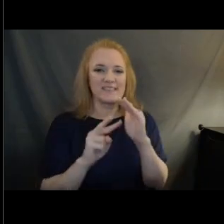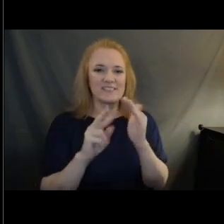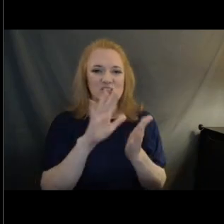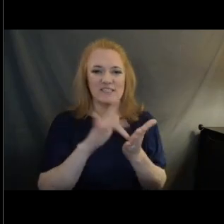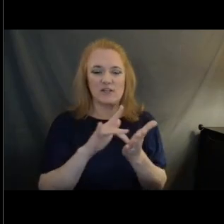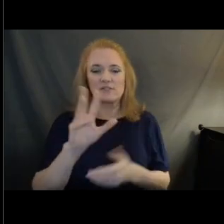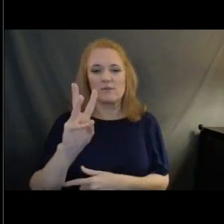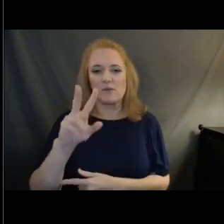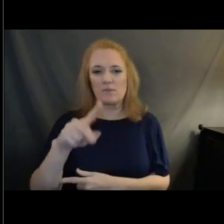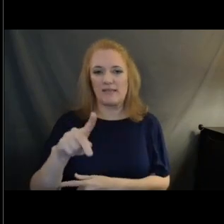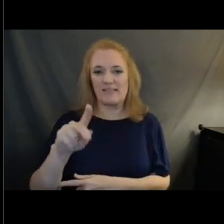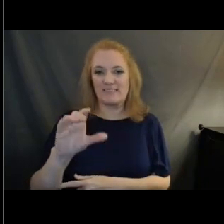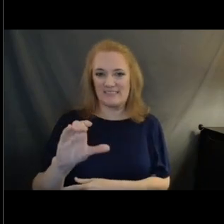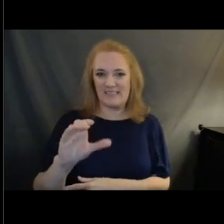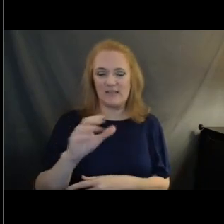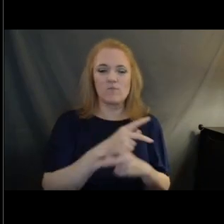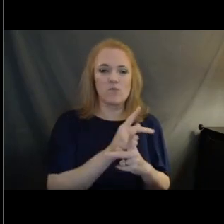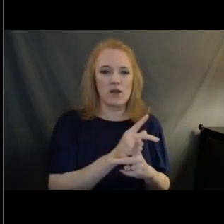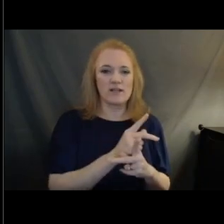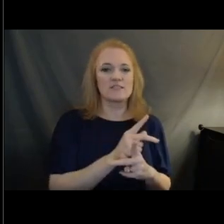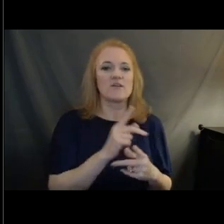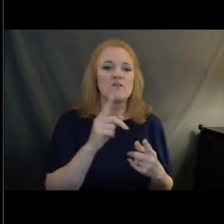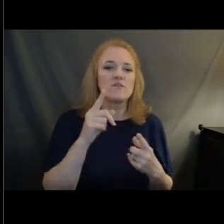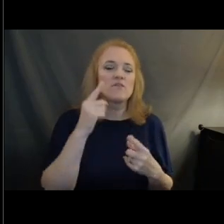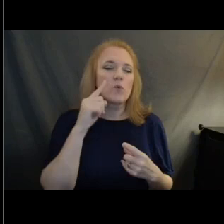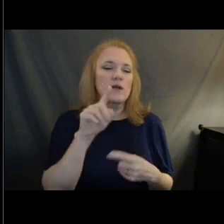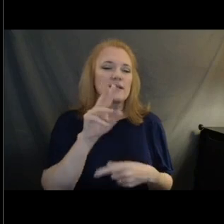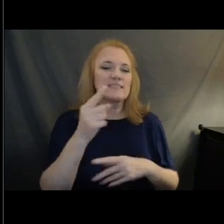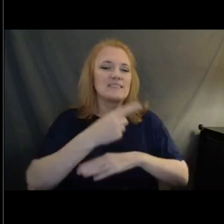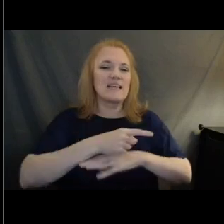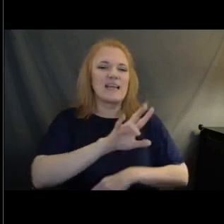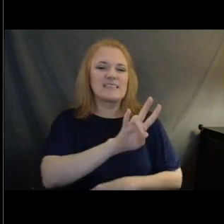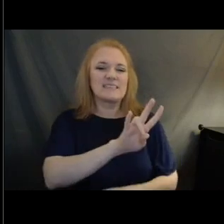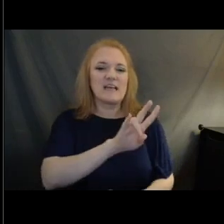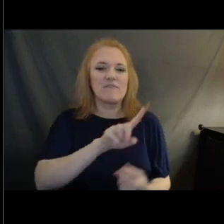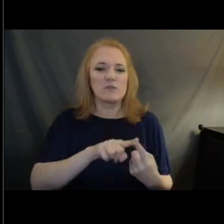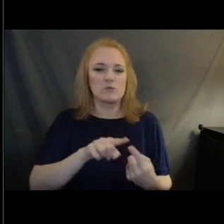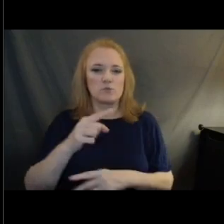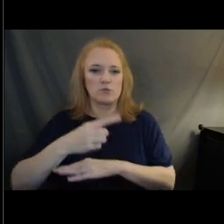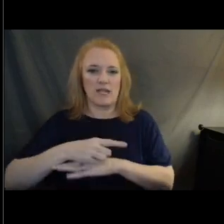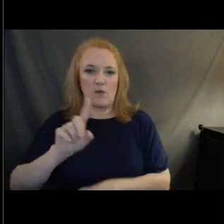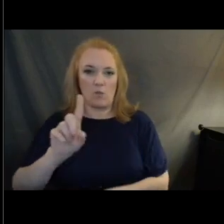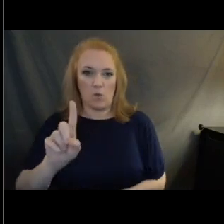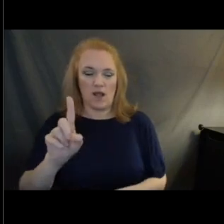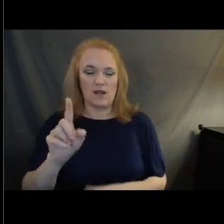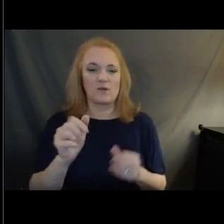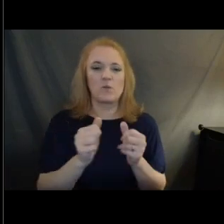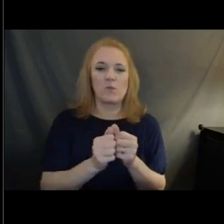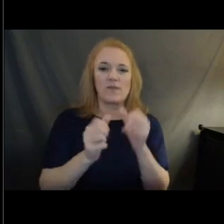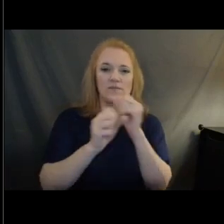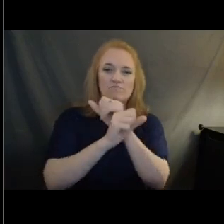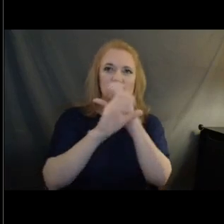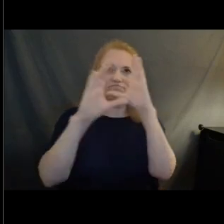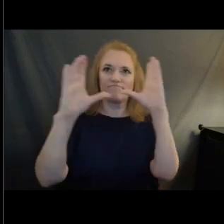basically from day seven down to day one with regard to the big picture view of heat and heat